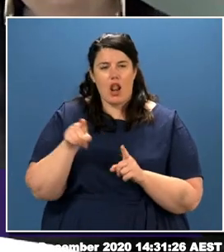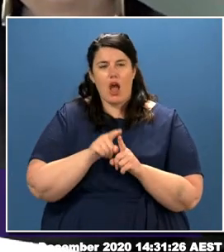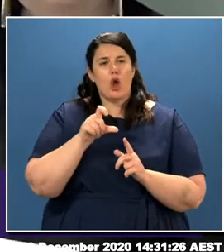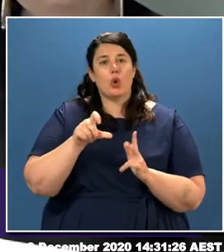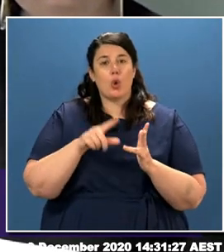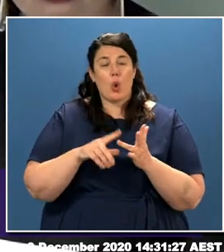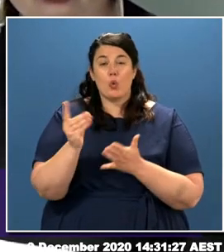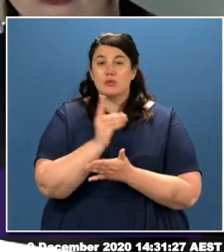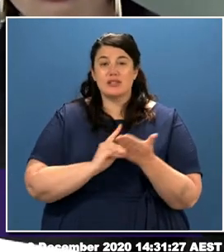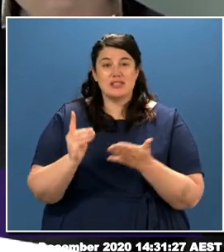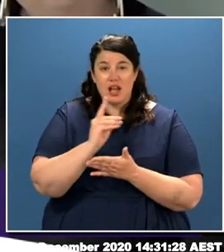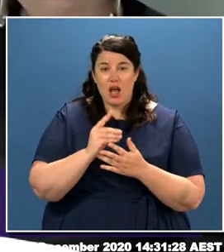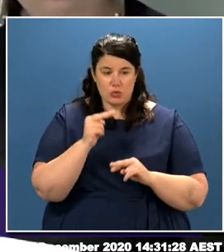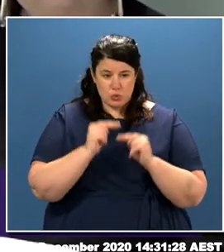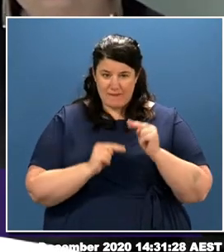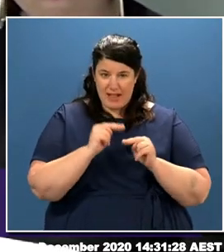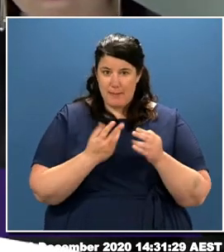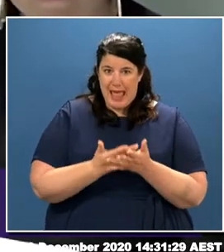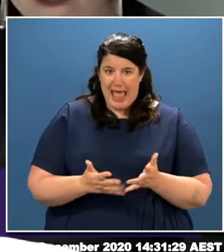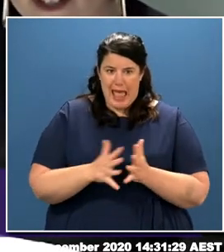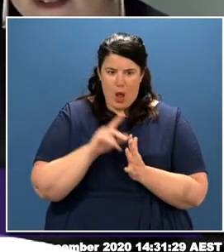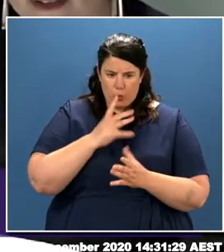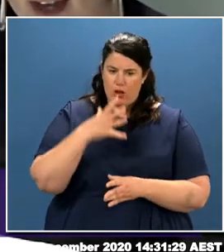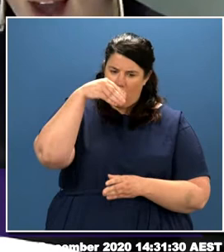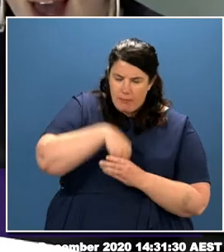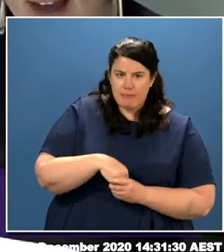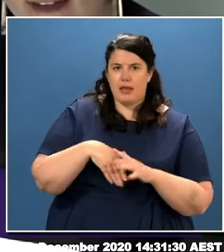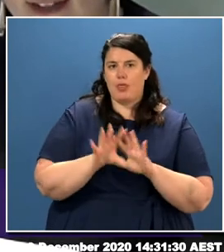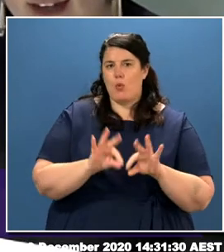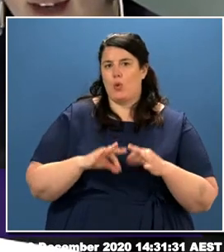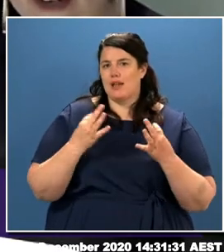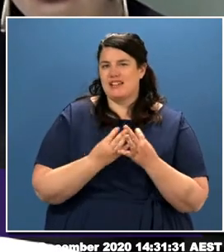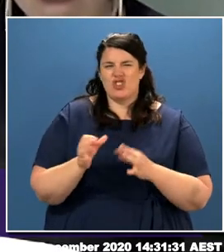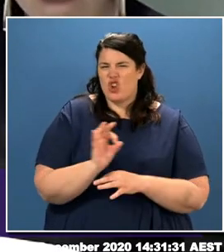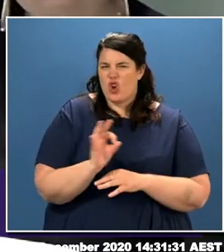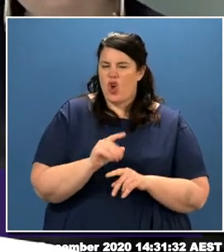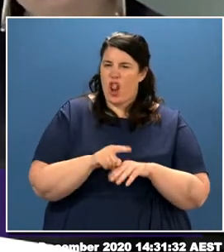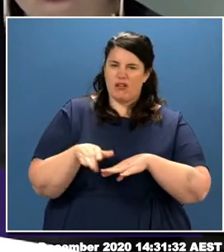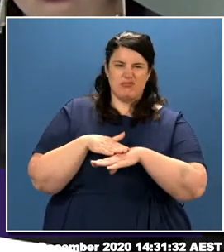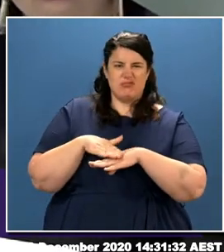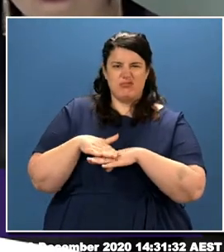into developing some of this work within organizations. And that actually takes a lot of time.